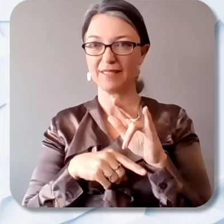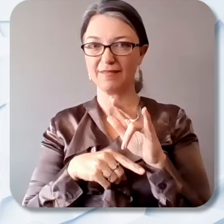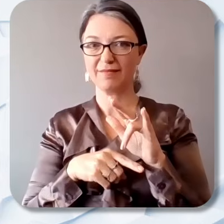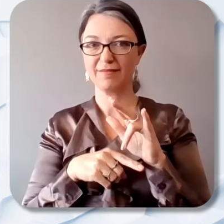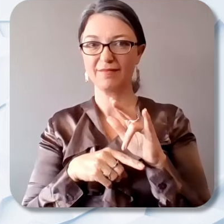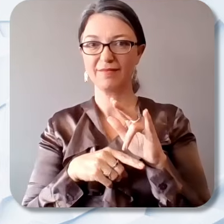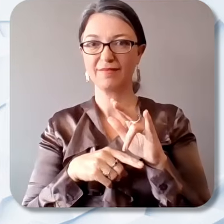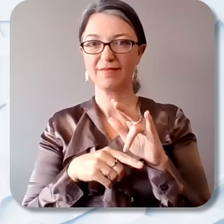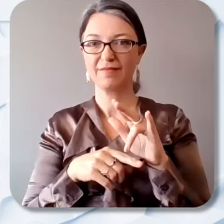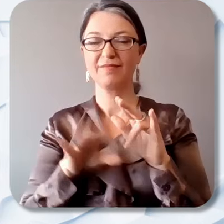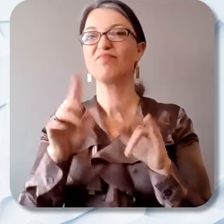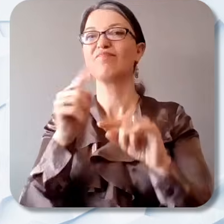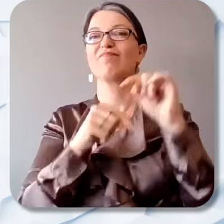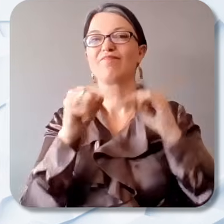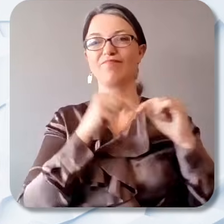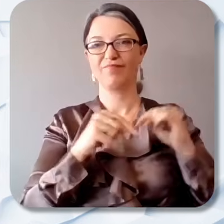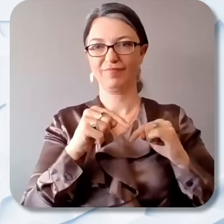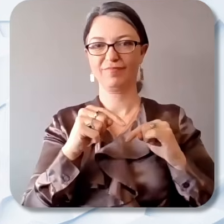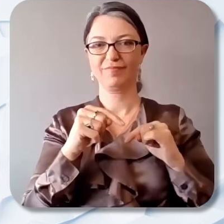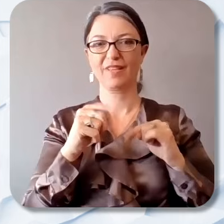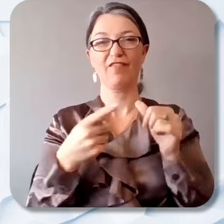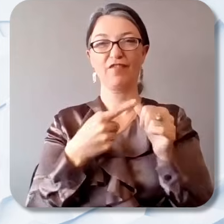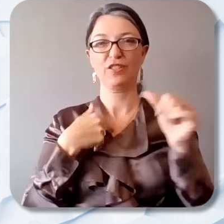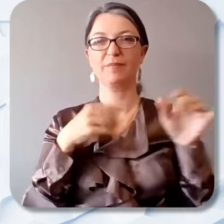Let me impact a little bit about why we went with this method as opposed to something like,